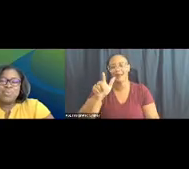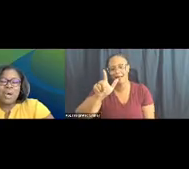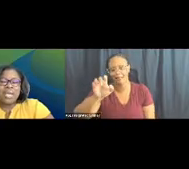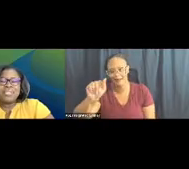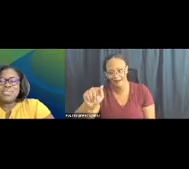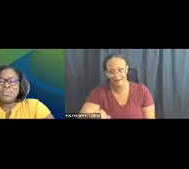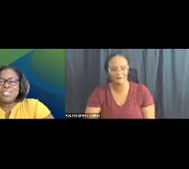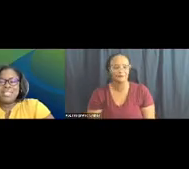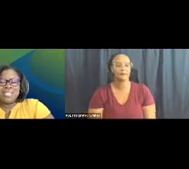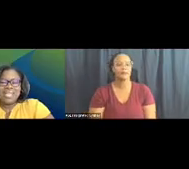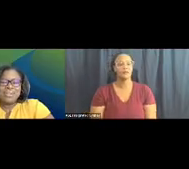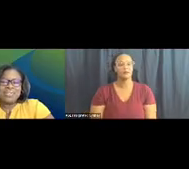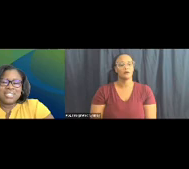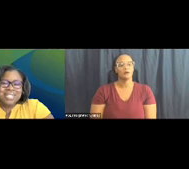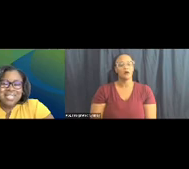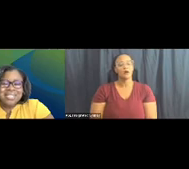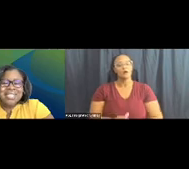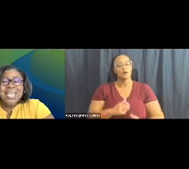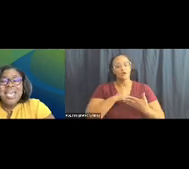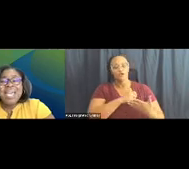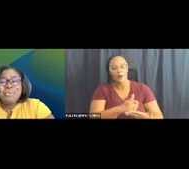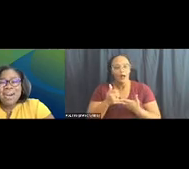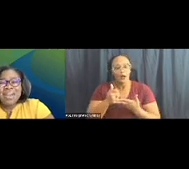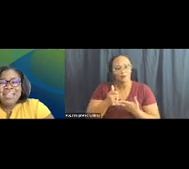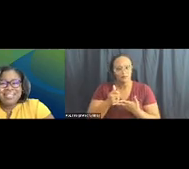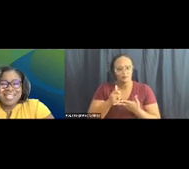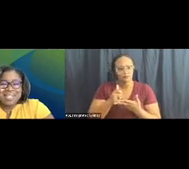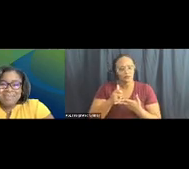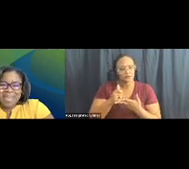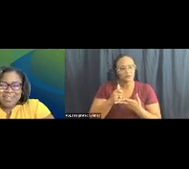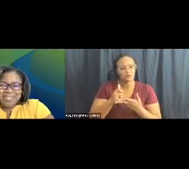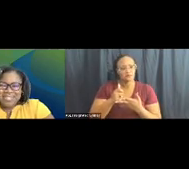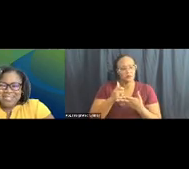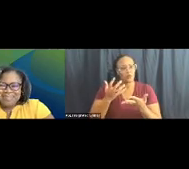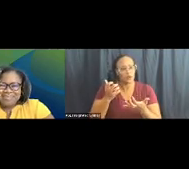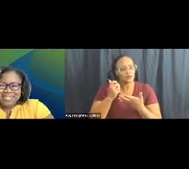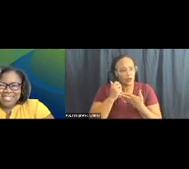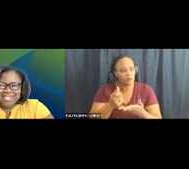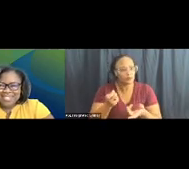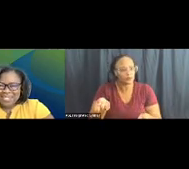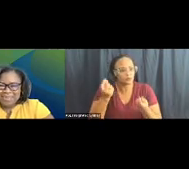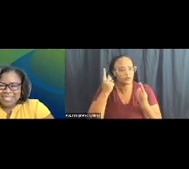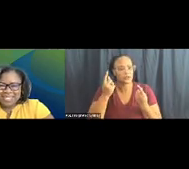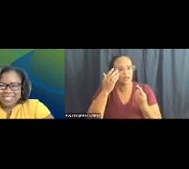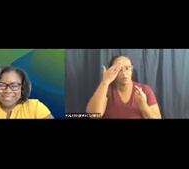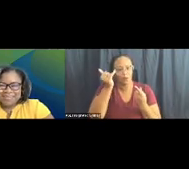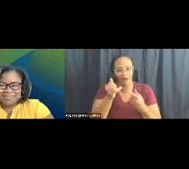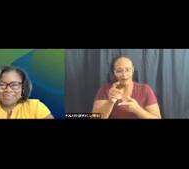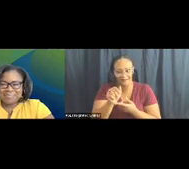explain why certain indicators exist and why the data matters. Next slide, please.